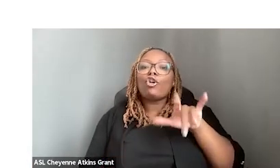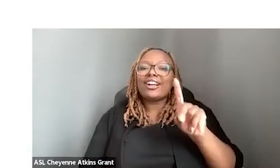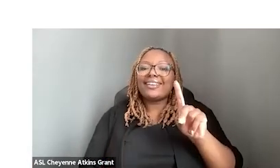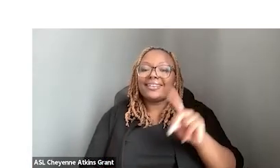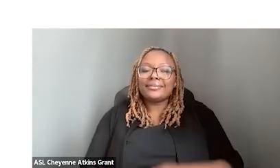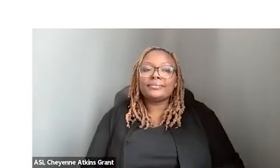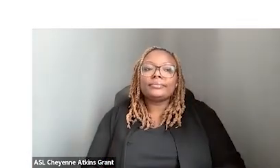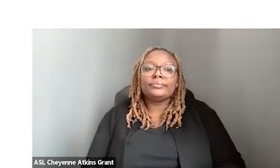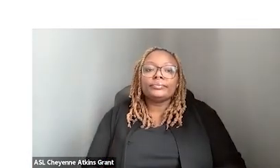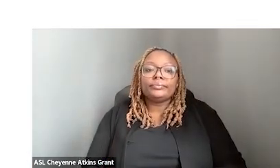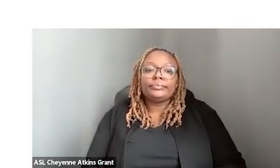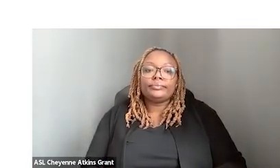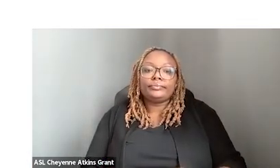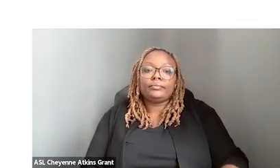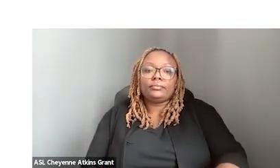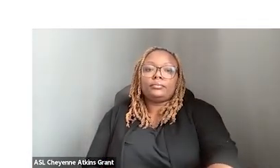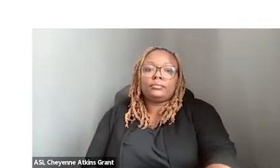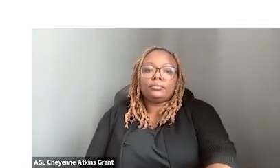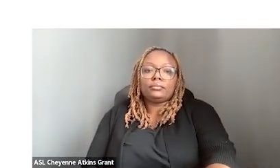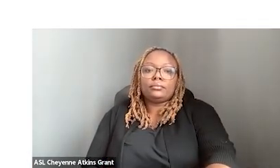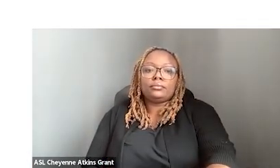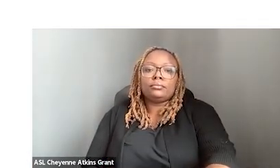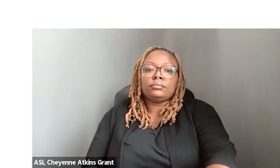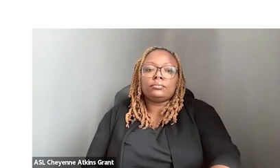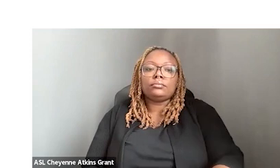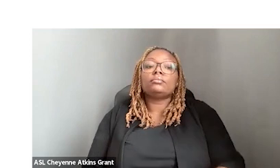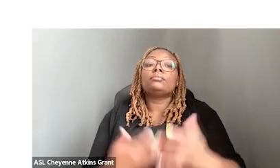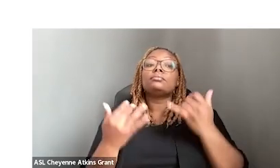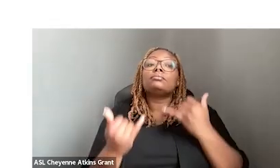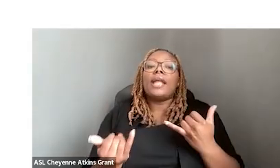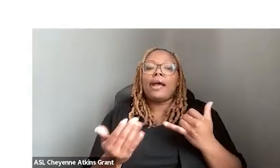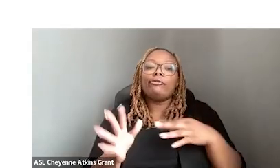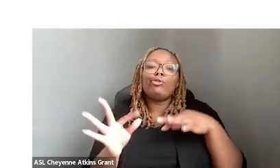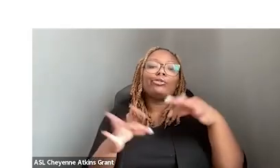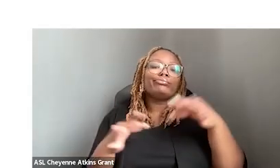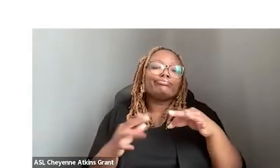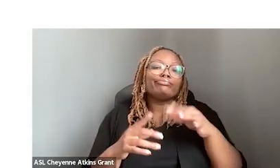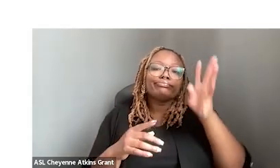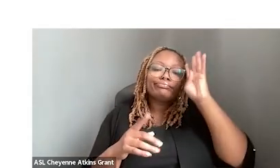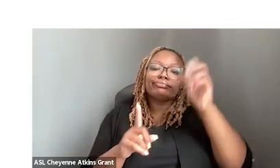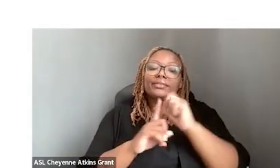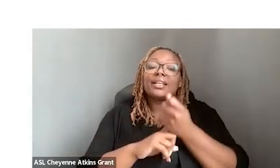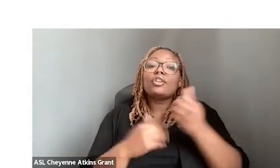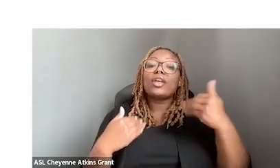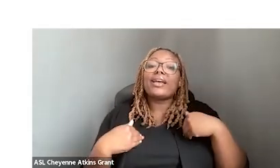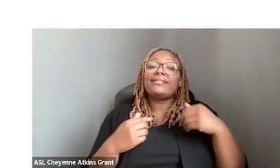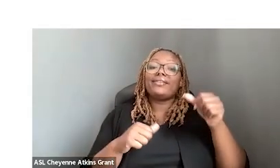Okay. So let's -- let's take a case where you've got a SciENcv account. You've accessed it through Research.gov.